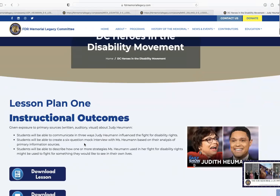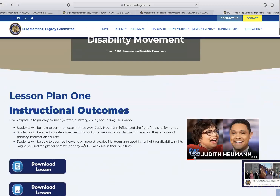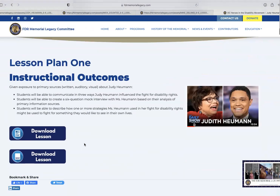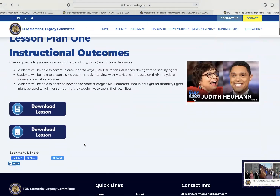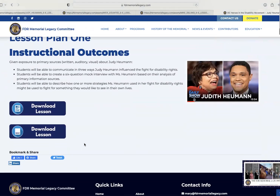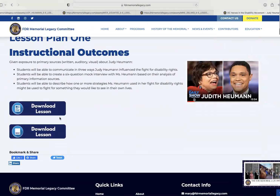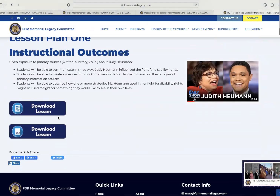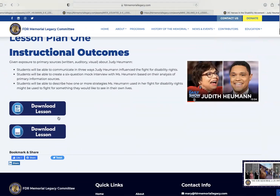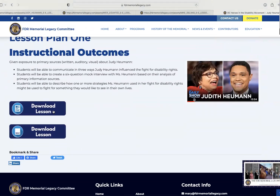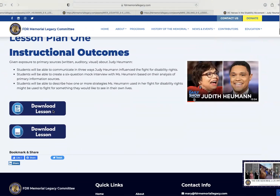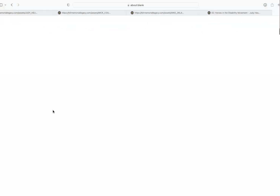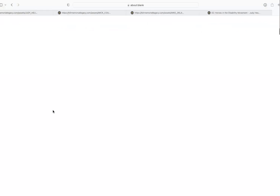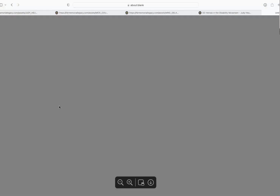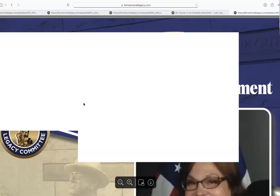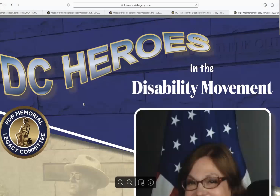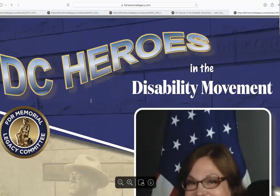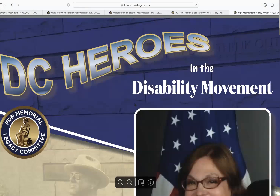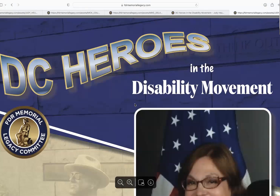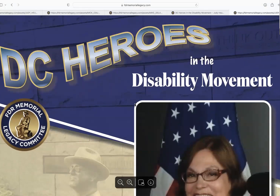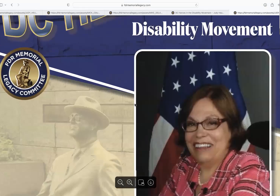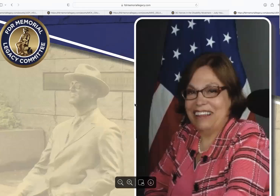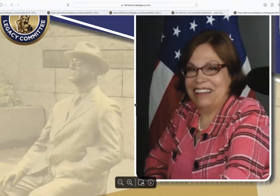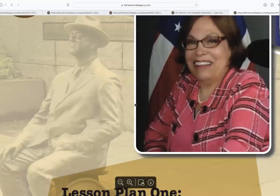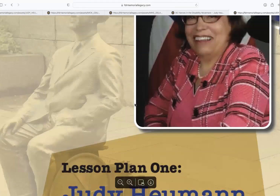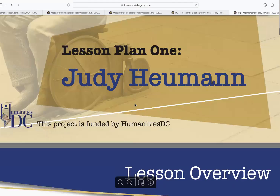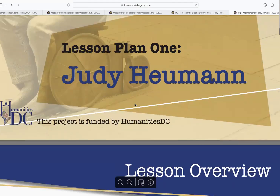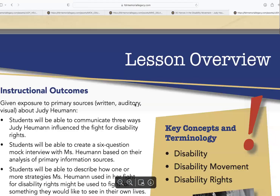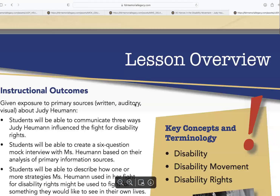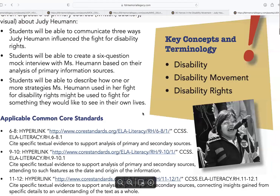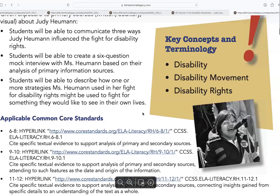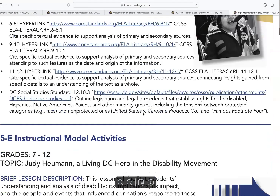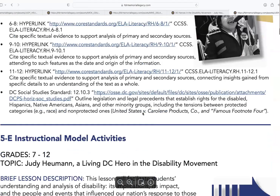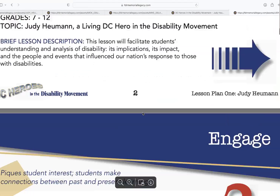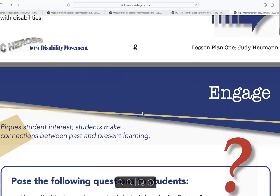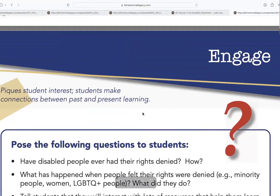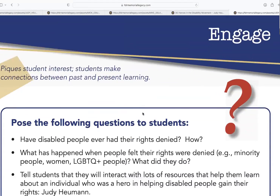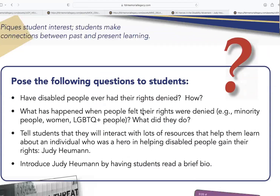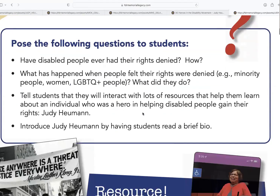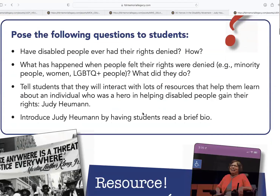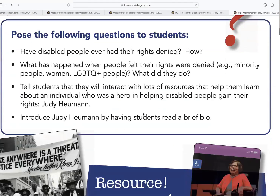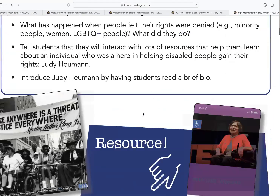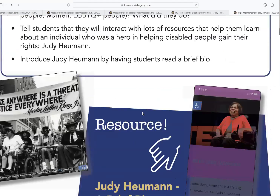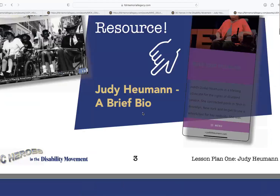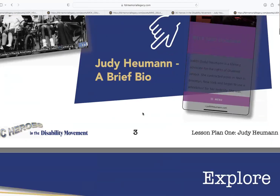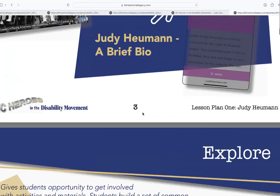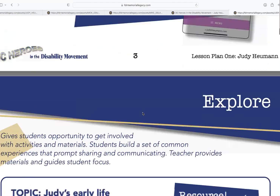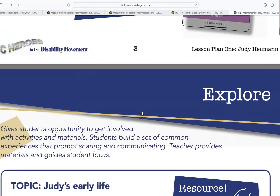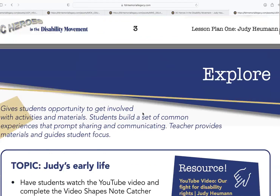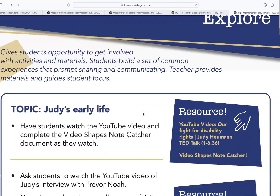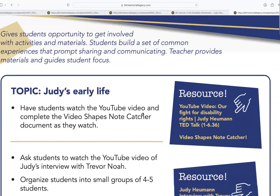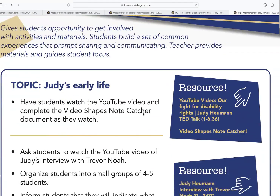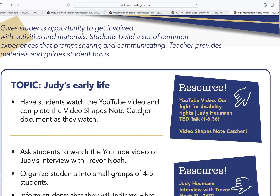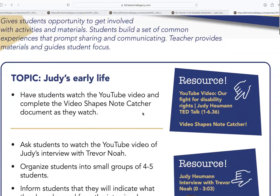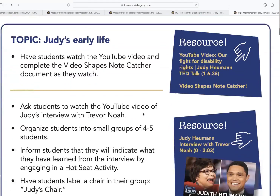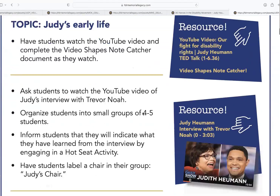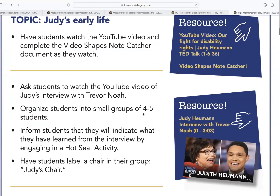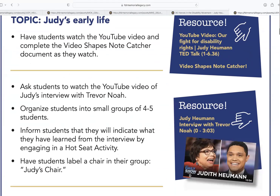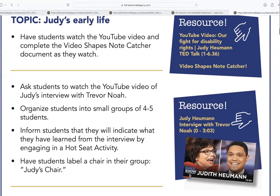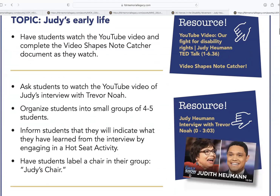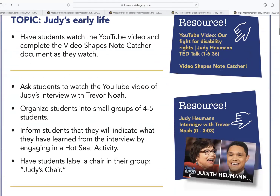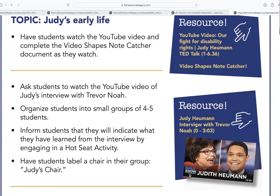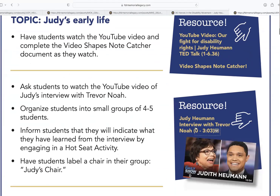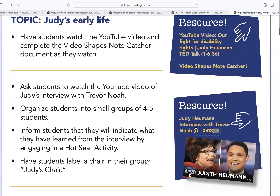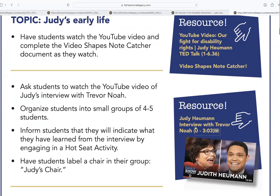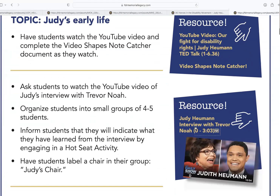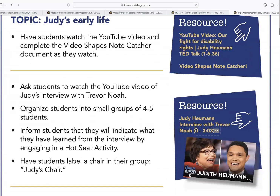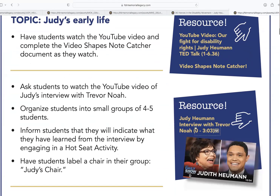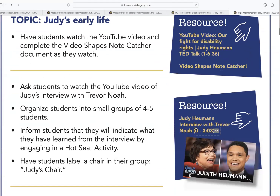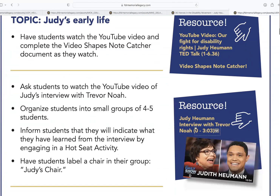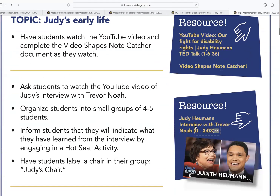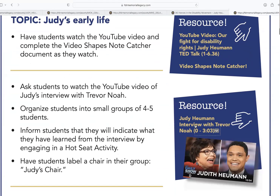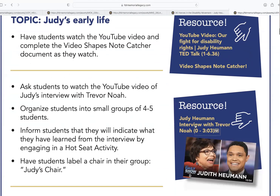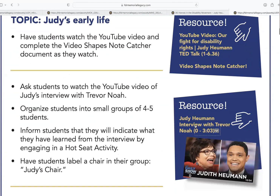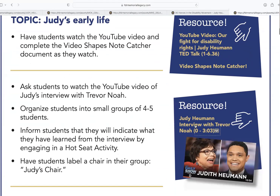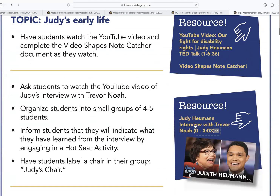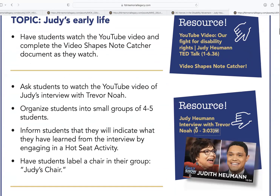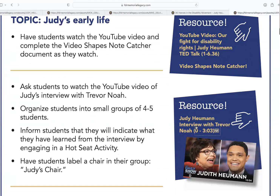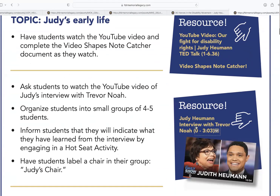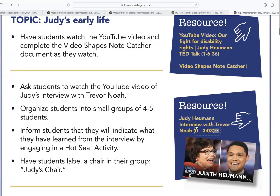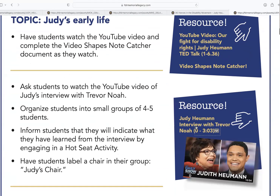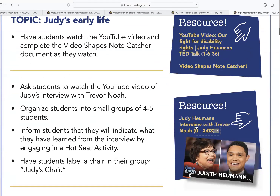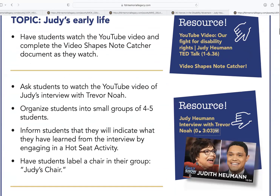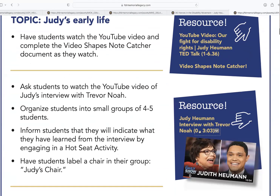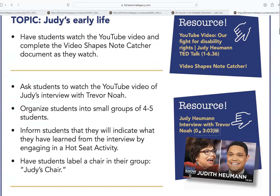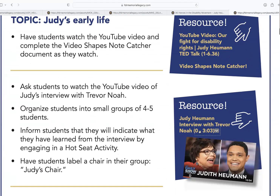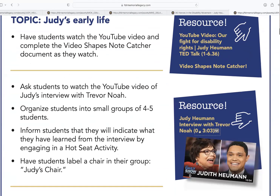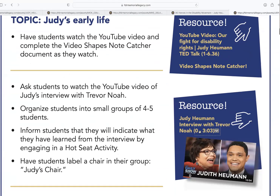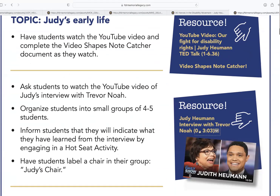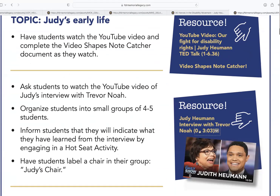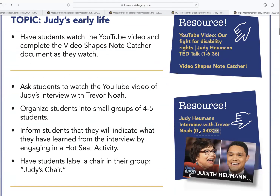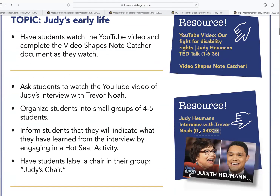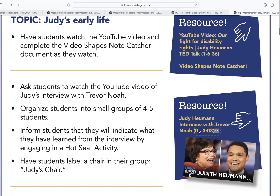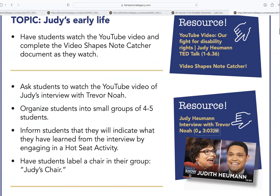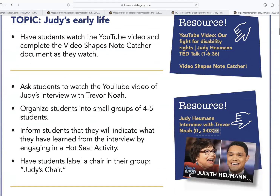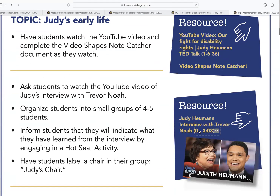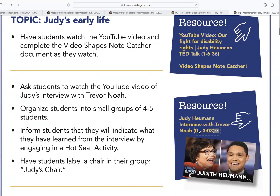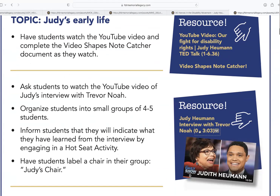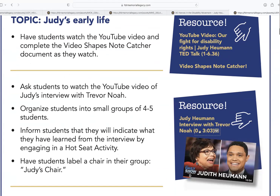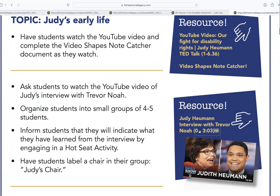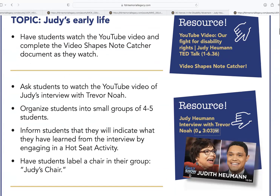So it was just to demonstrate that there are a number of just, extremely valuable resources that we were able to access and incorporate into to these lesson plans.